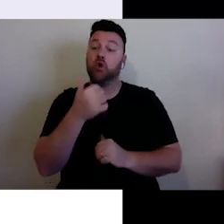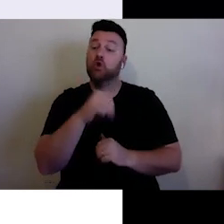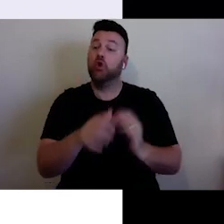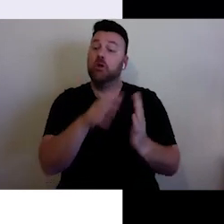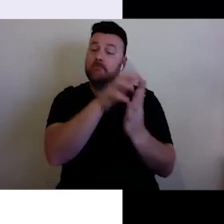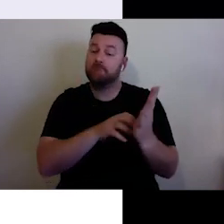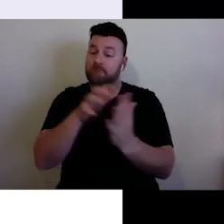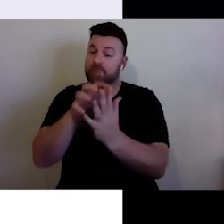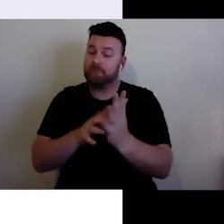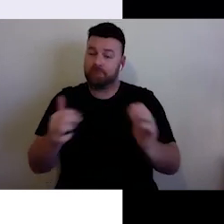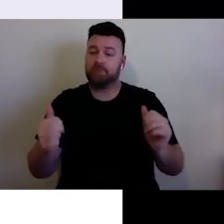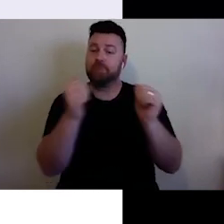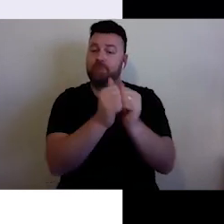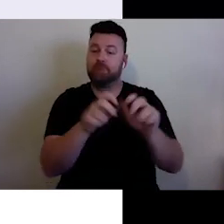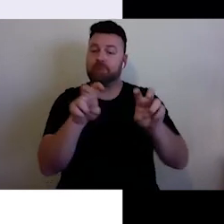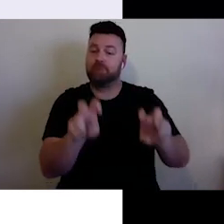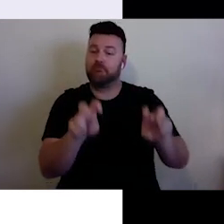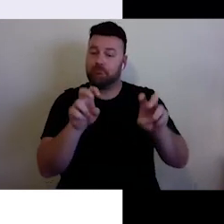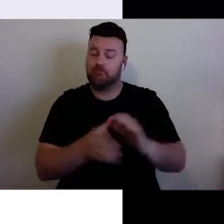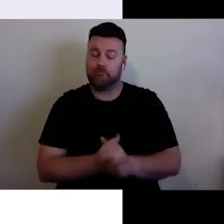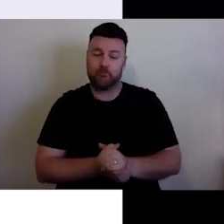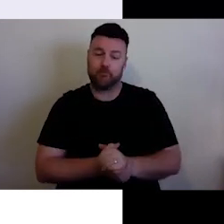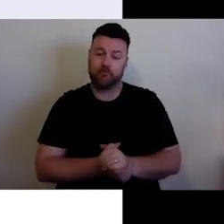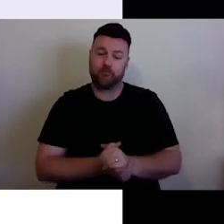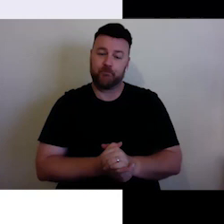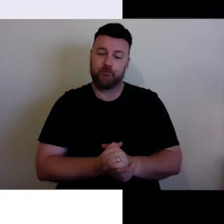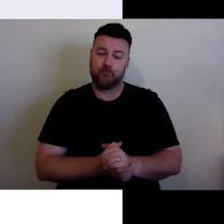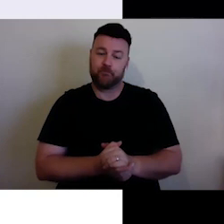the digital space and having these rights recognised in there. Clearing